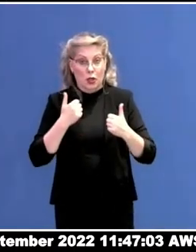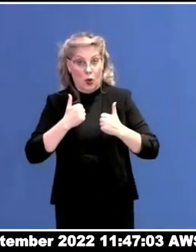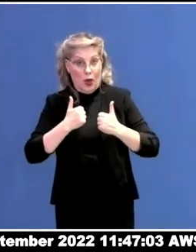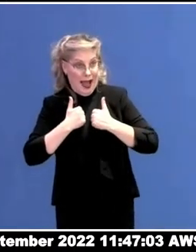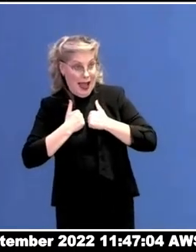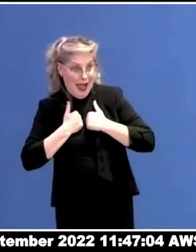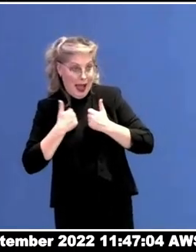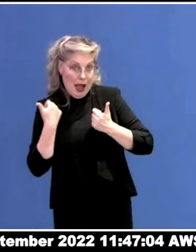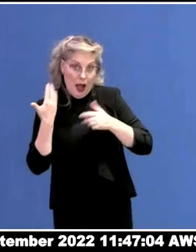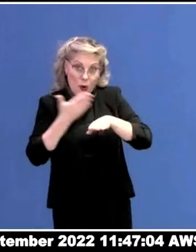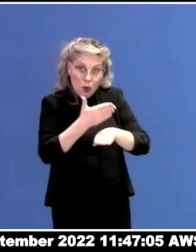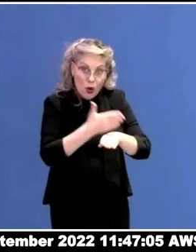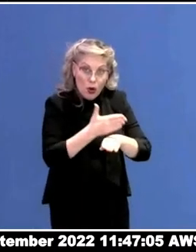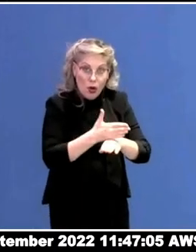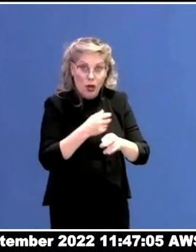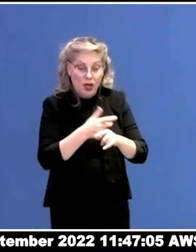in the prison system and their families was incredible.